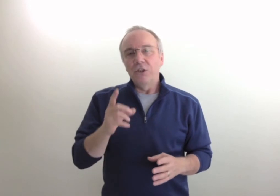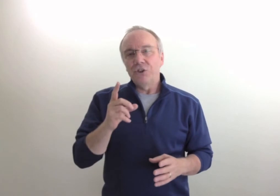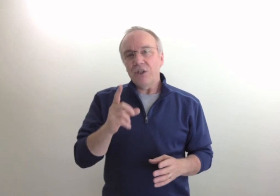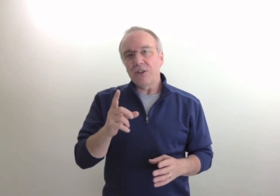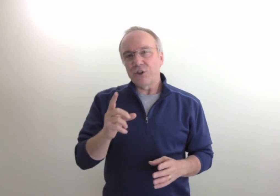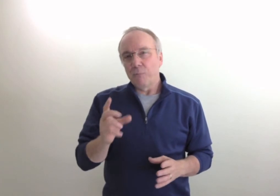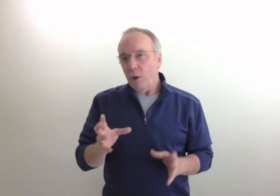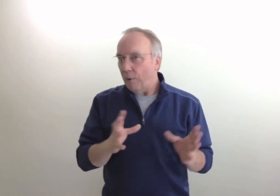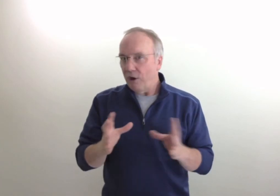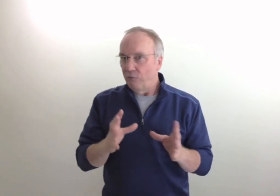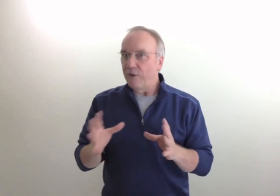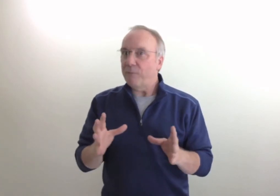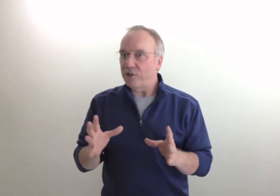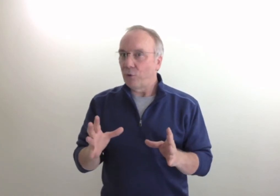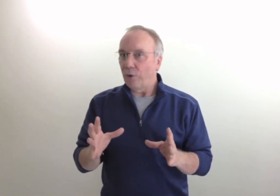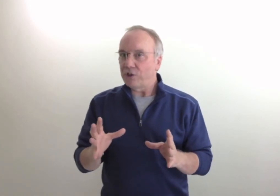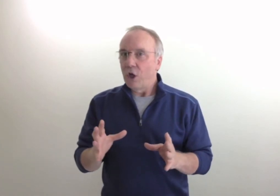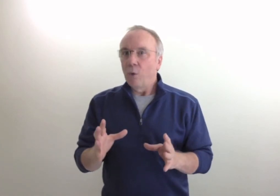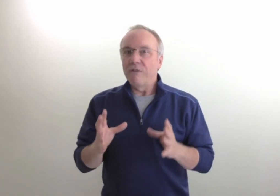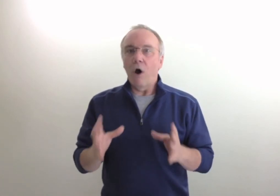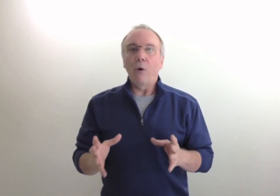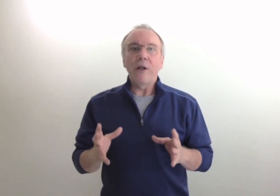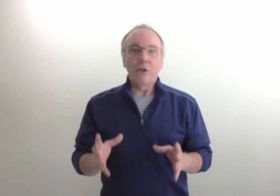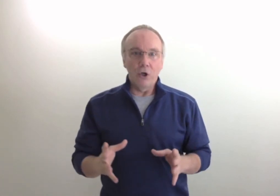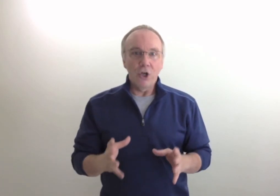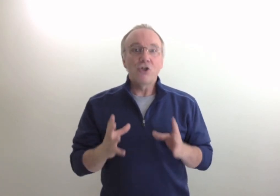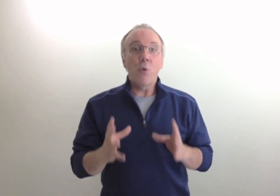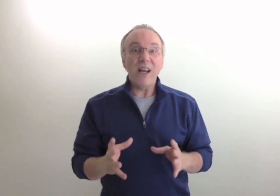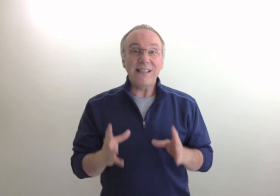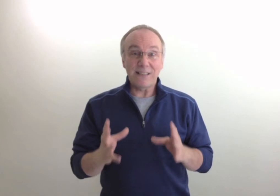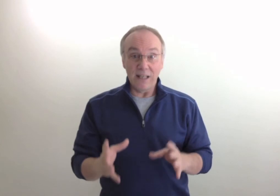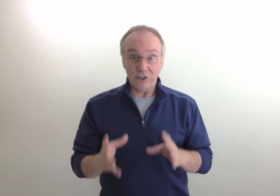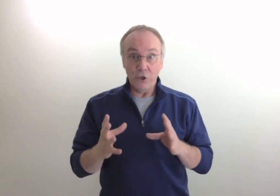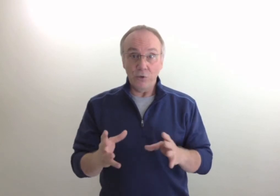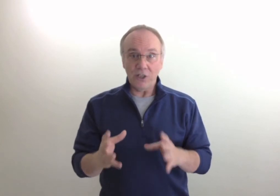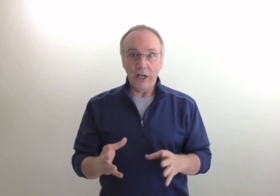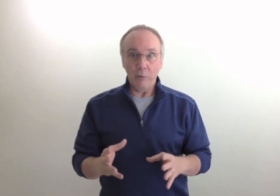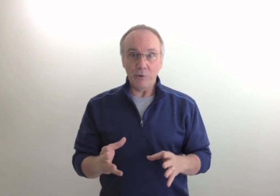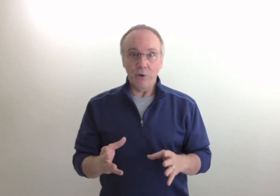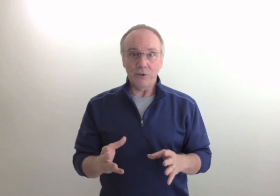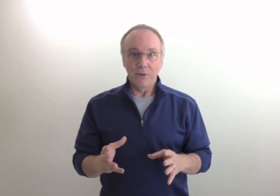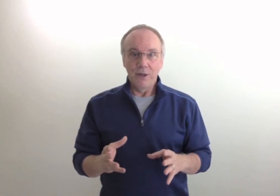In just this small part of my story, we have already learned 26 new sign language words!